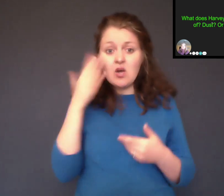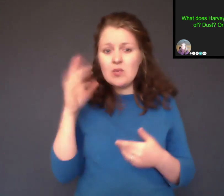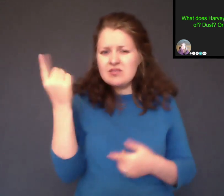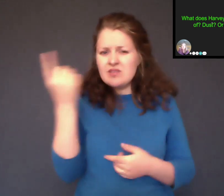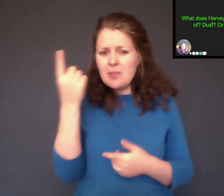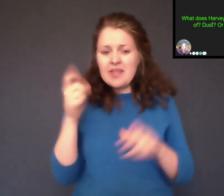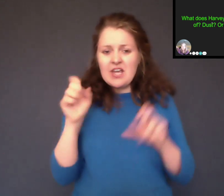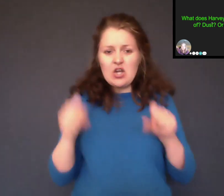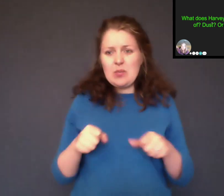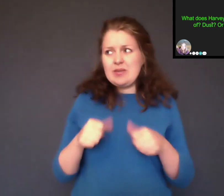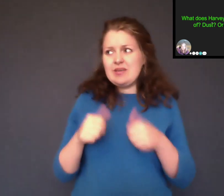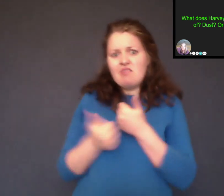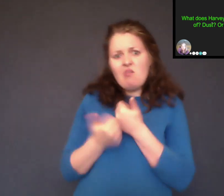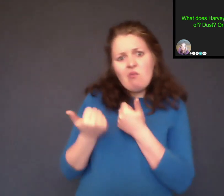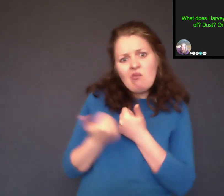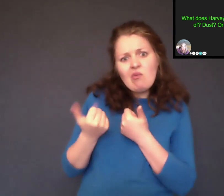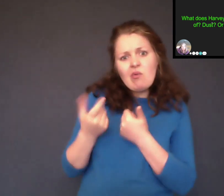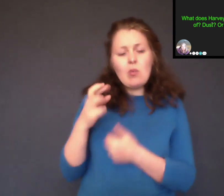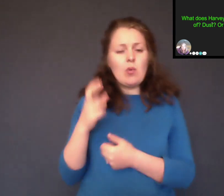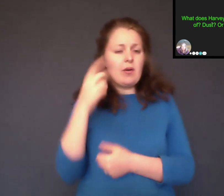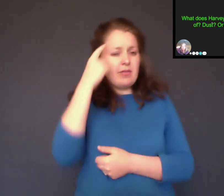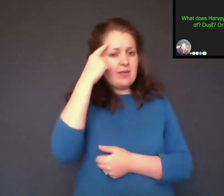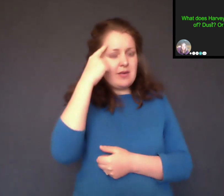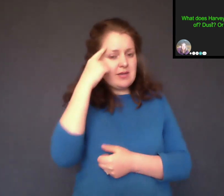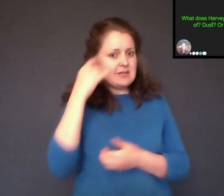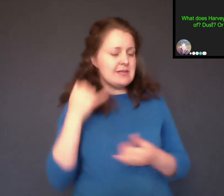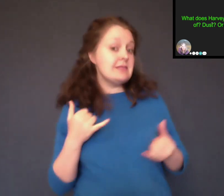i don't know that it's made of something that could be harmful or is he still on